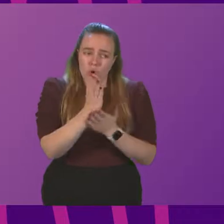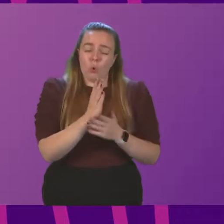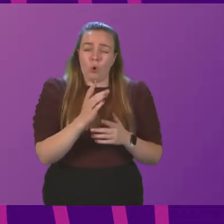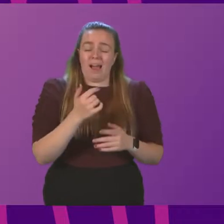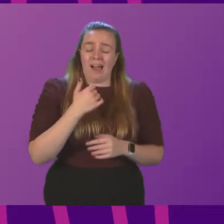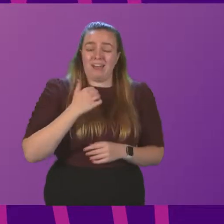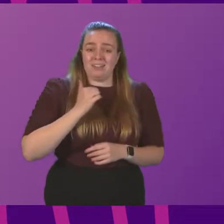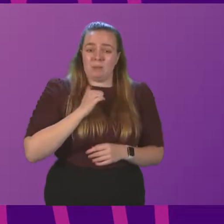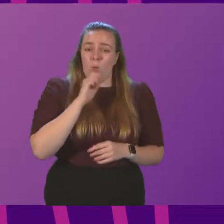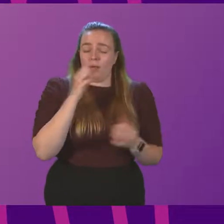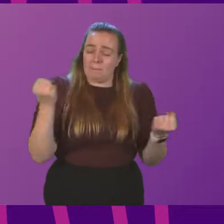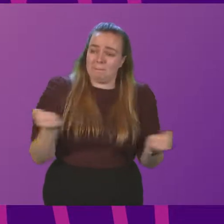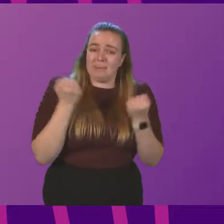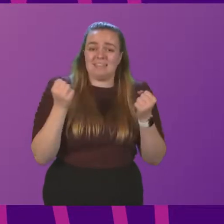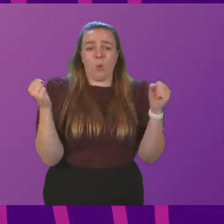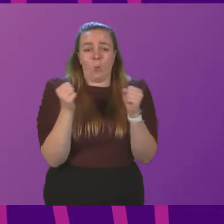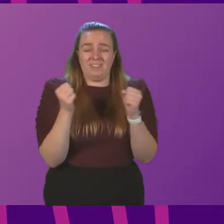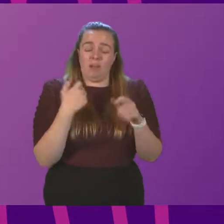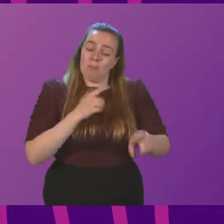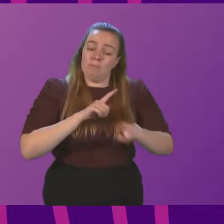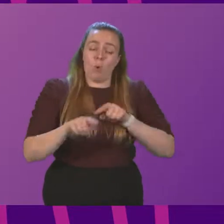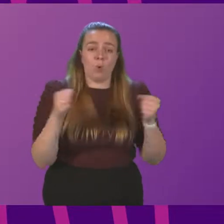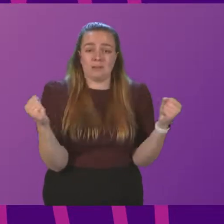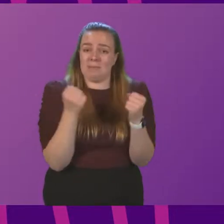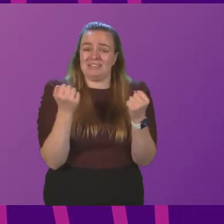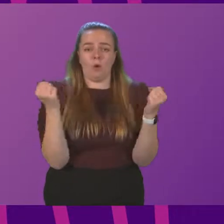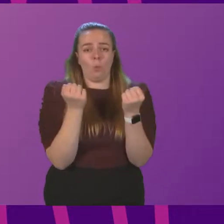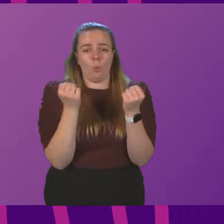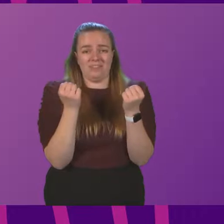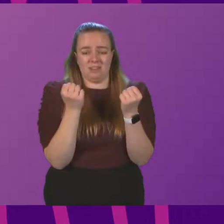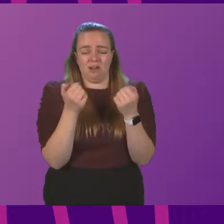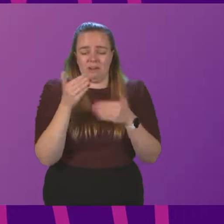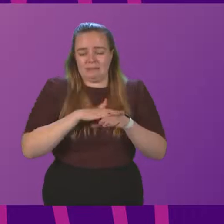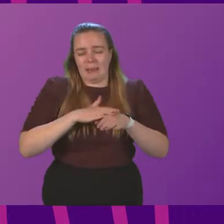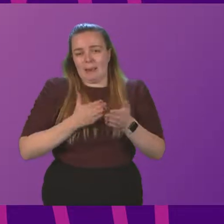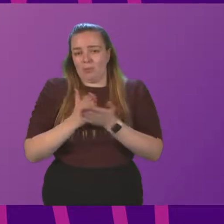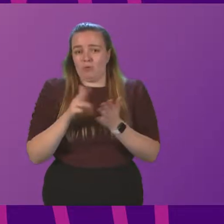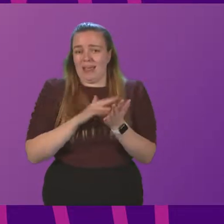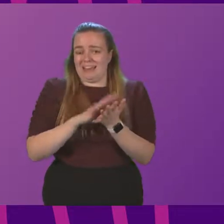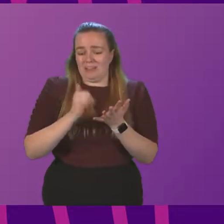exceptionally busy winter period—in fact, the busiest winter period in the NHS’s existence,